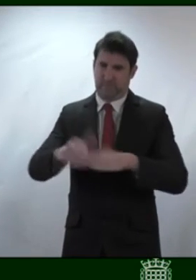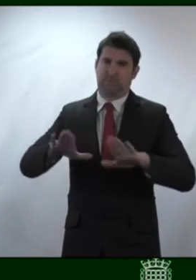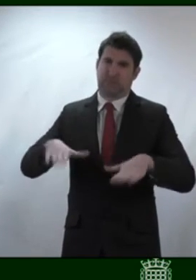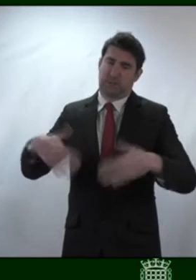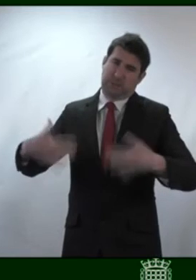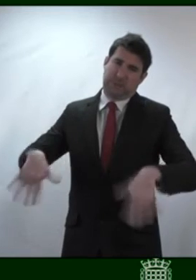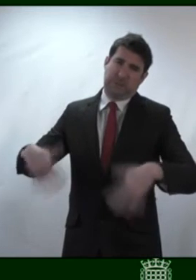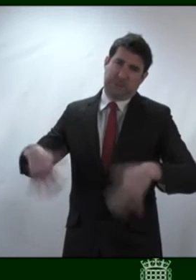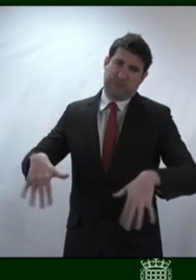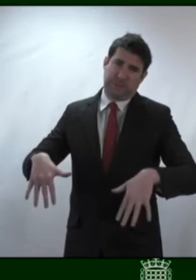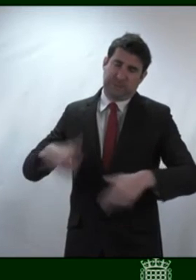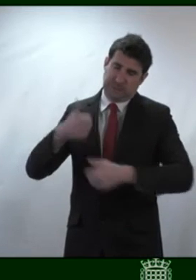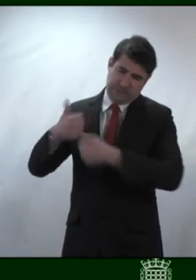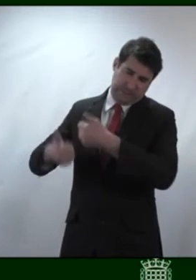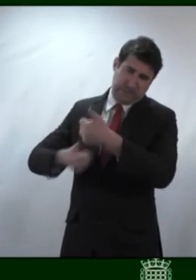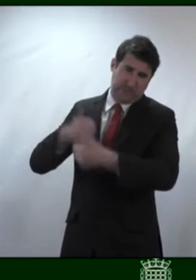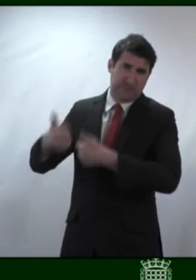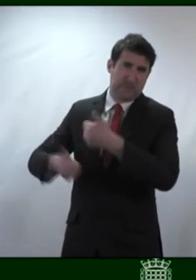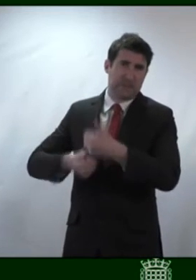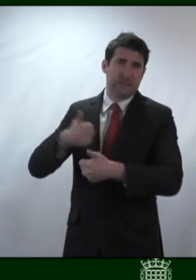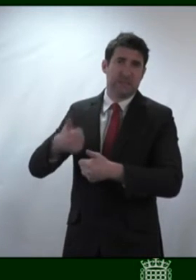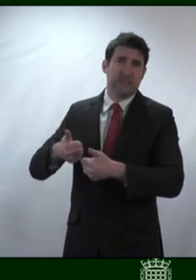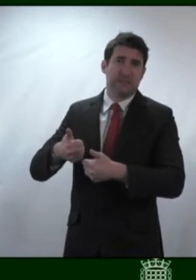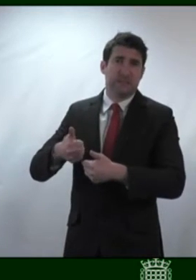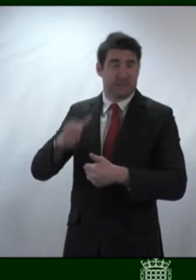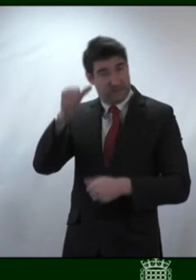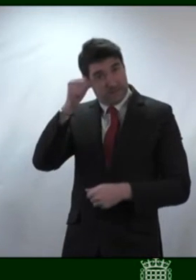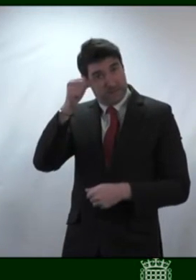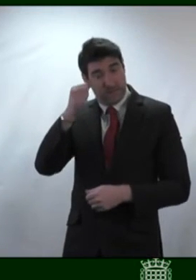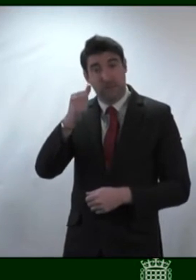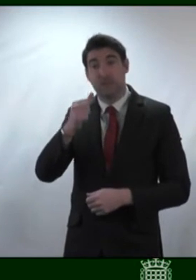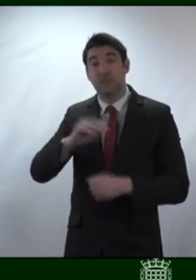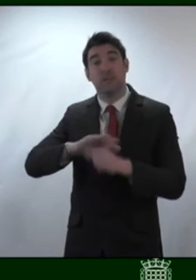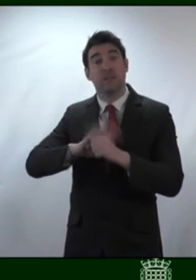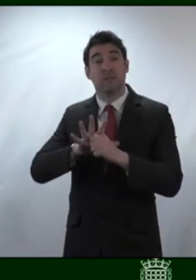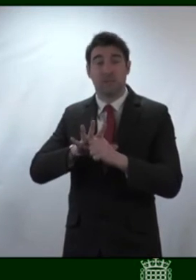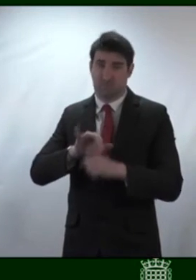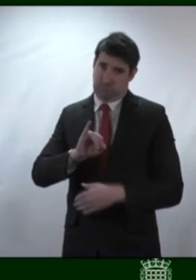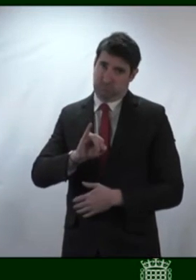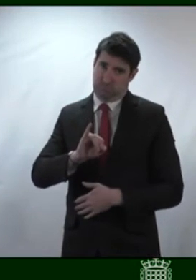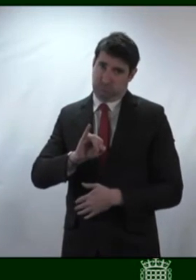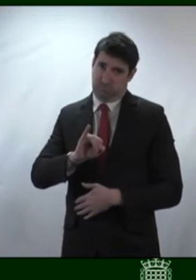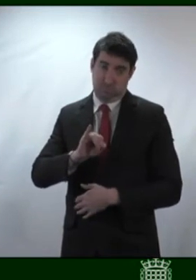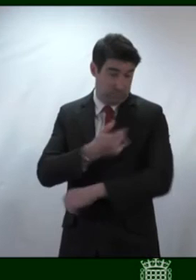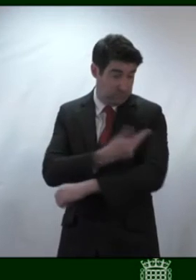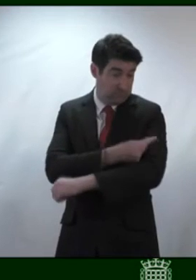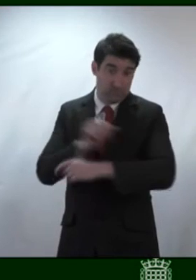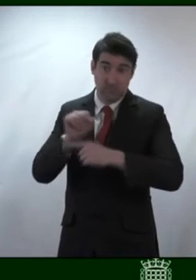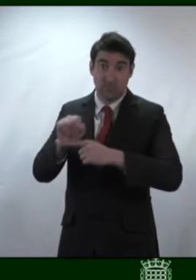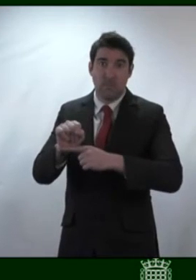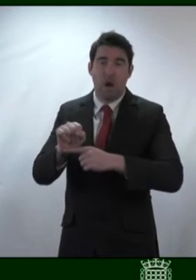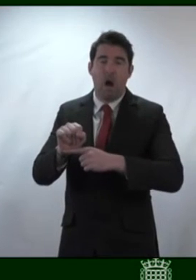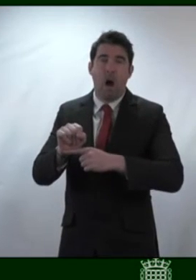but the vaccination offers us a ray of hope in 2021. Does the Prime Minister agree that all